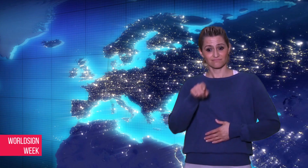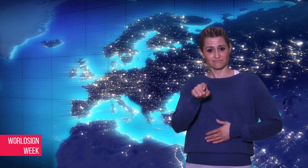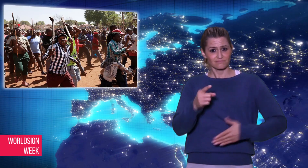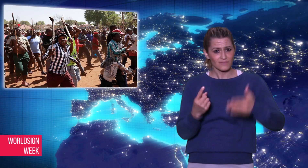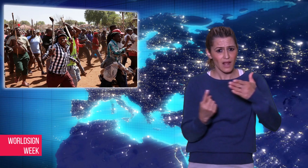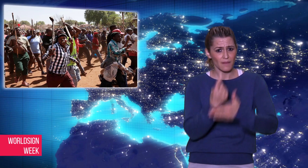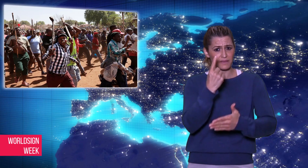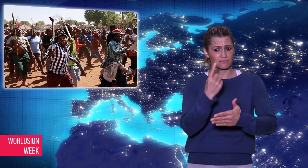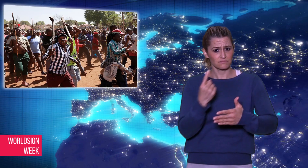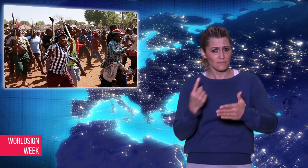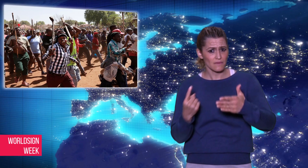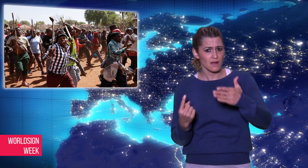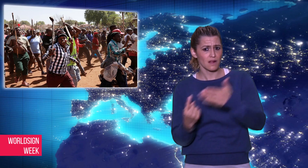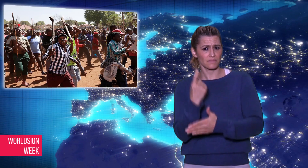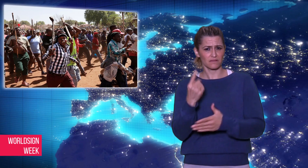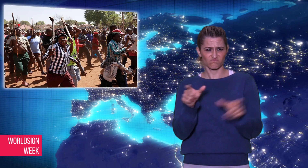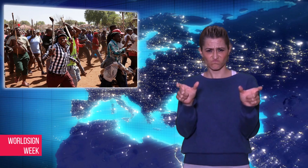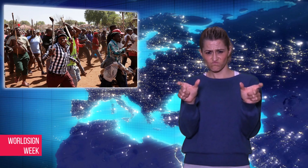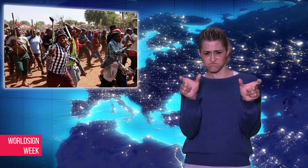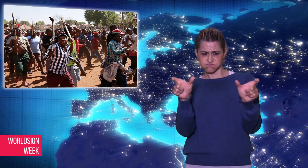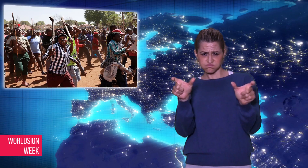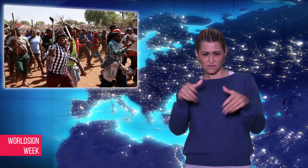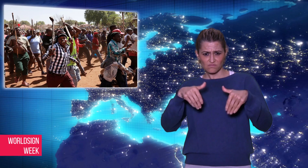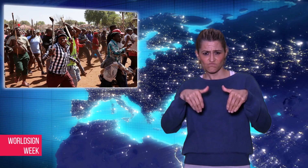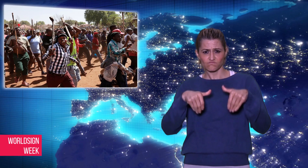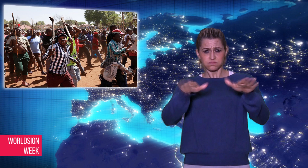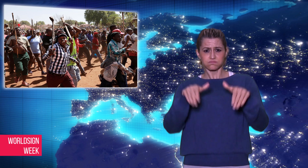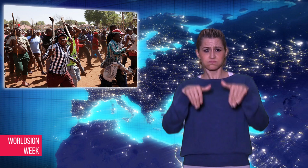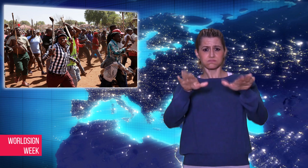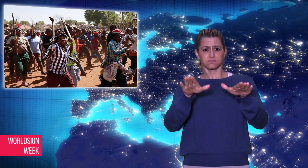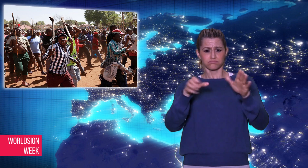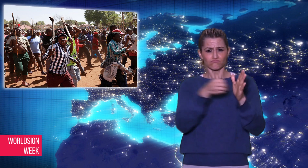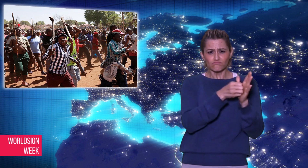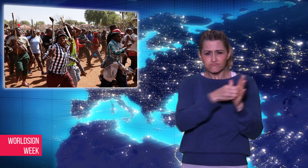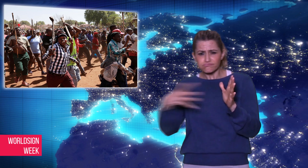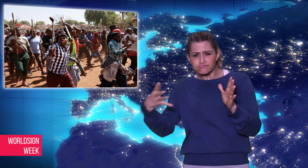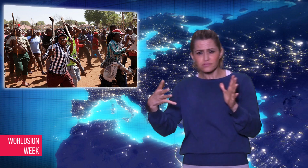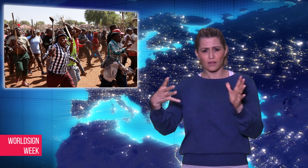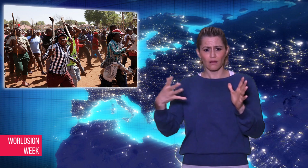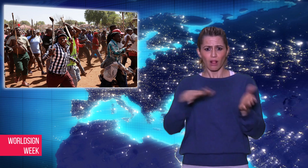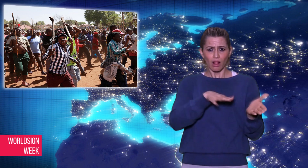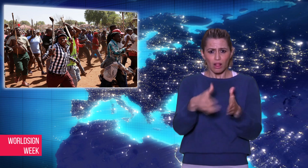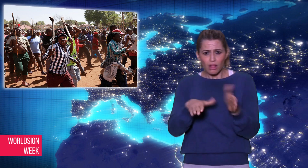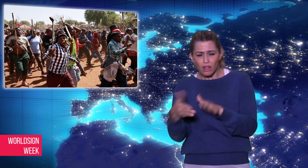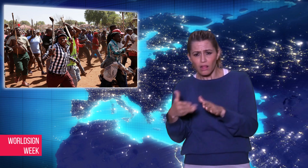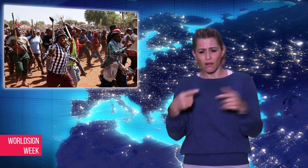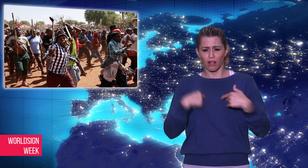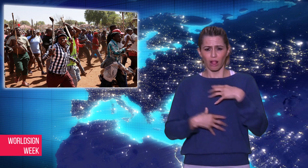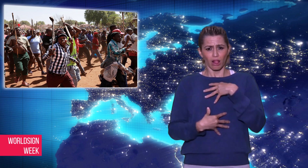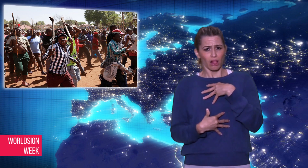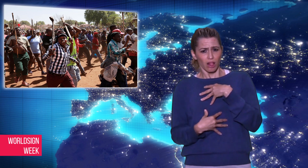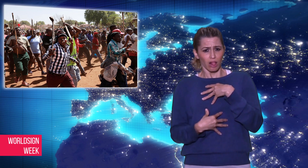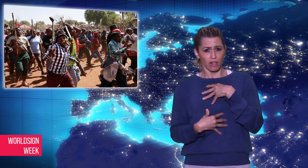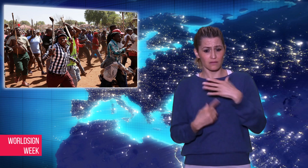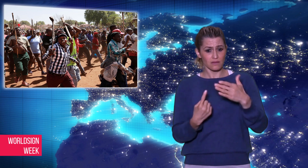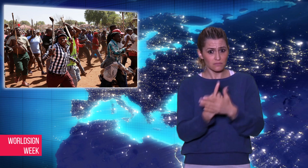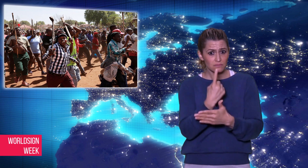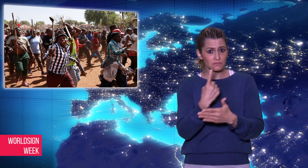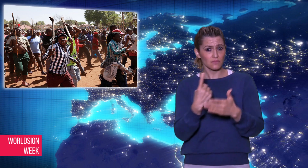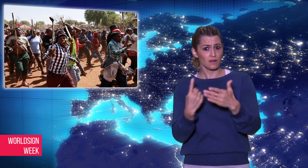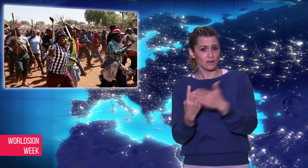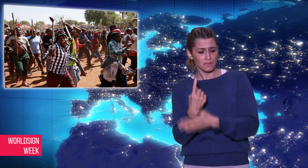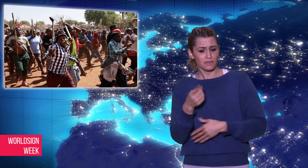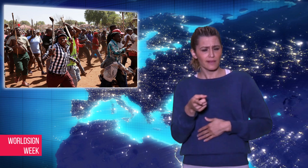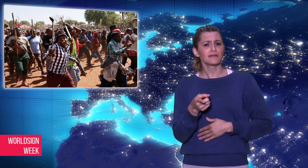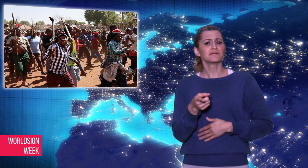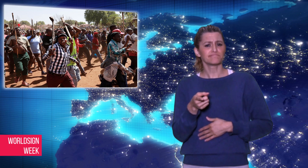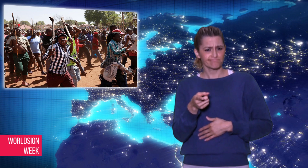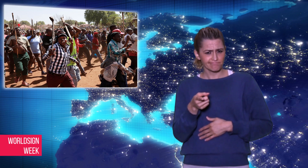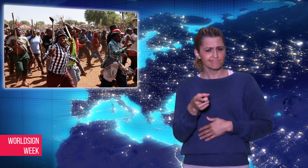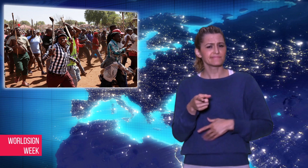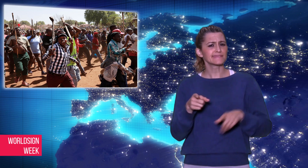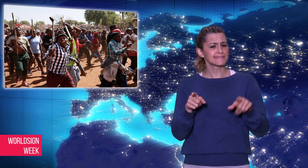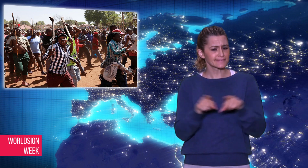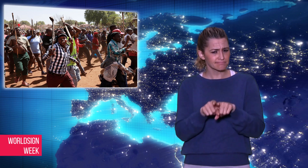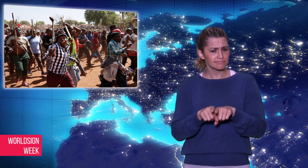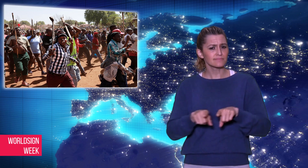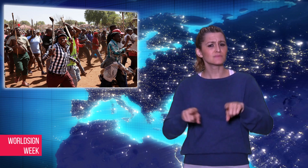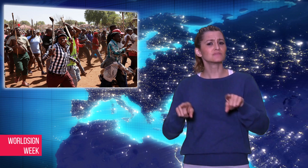These similar attacks have occurred in the past at